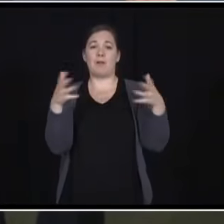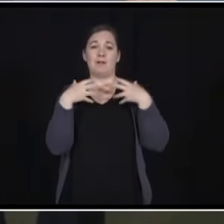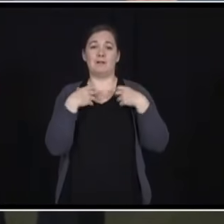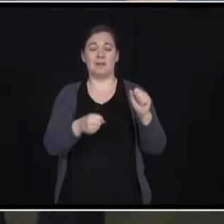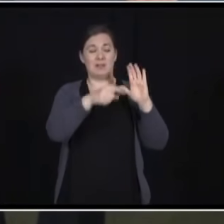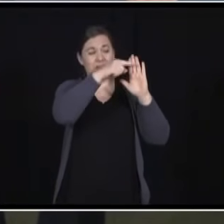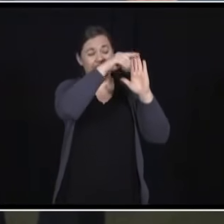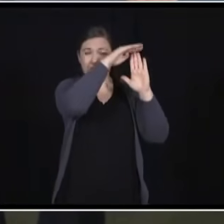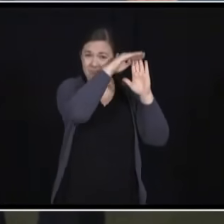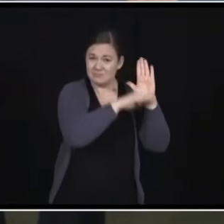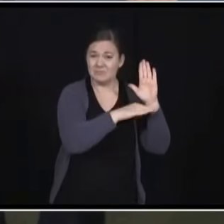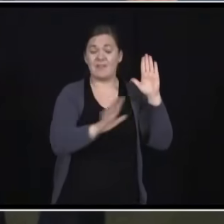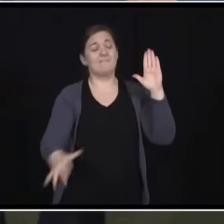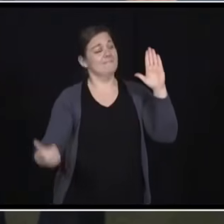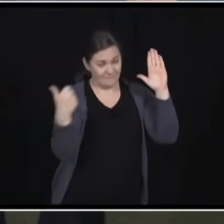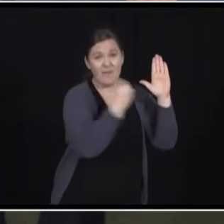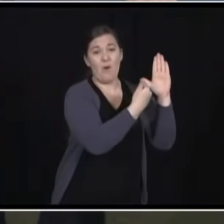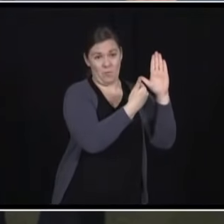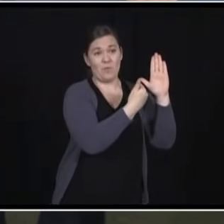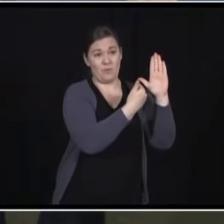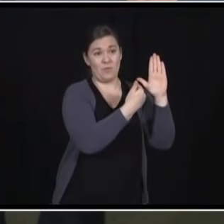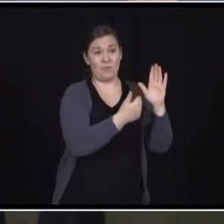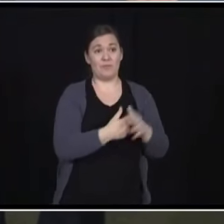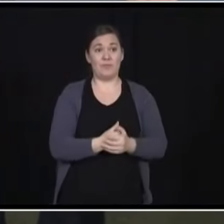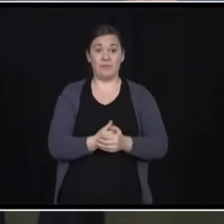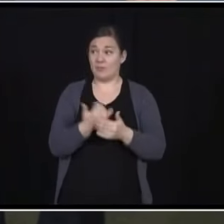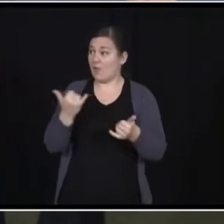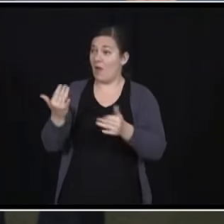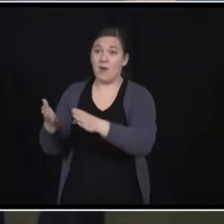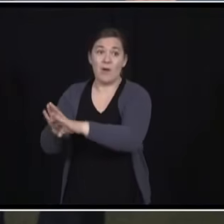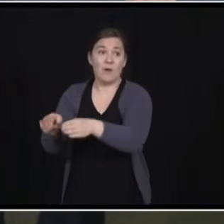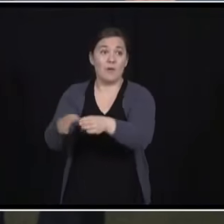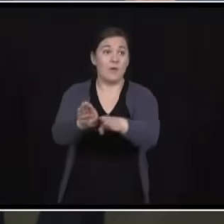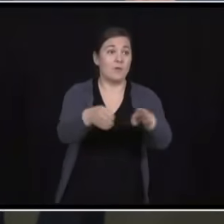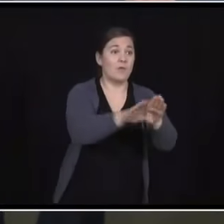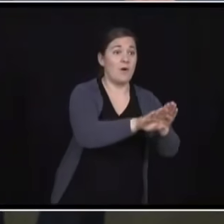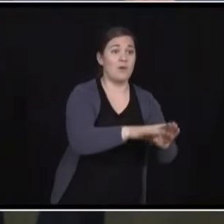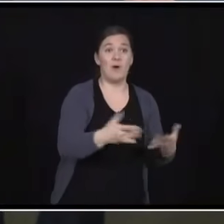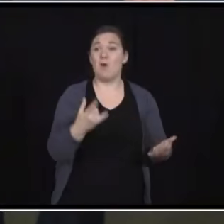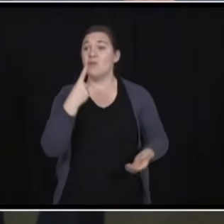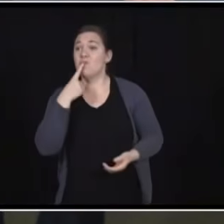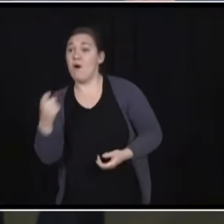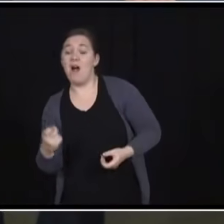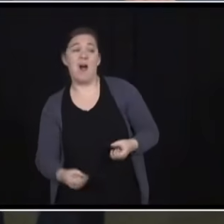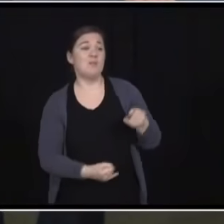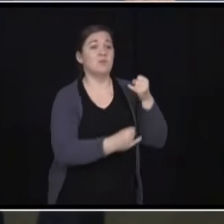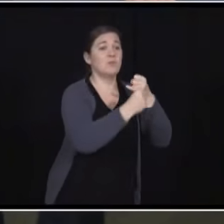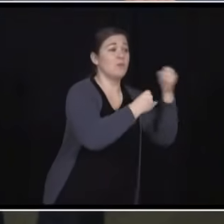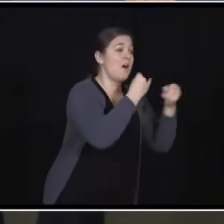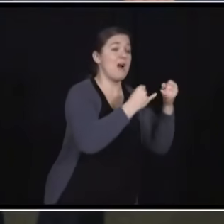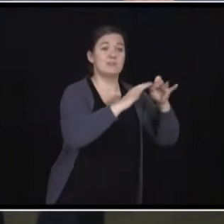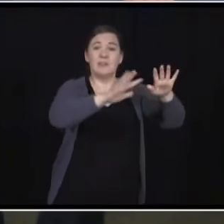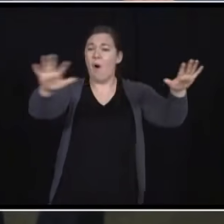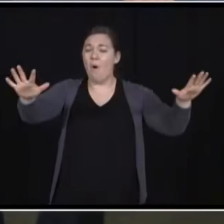is stop this community transmission so we need to follow the public health guidelines and please follow the rules of effective in